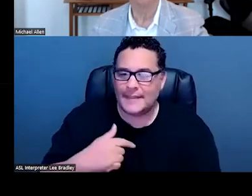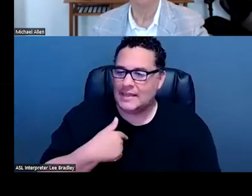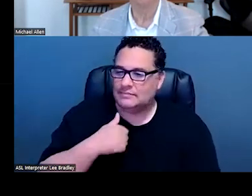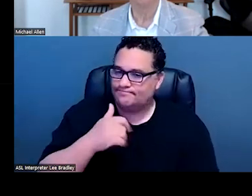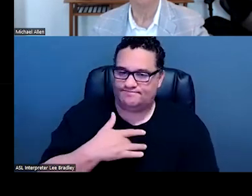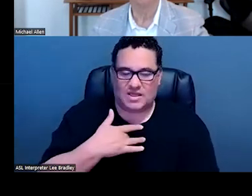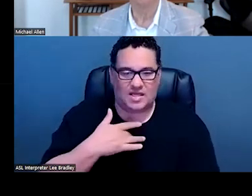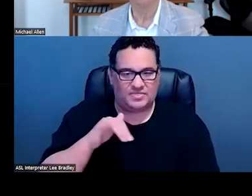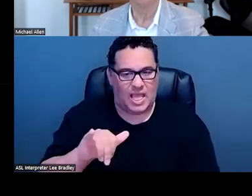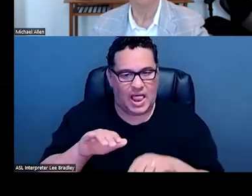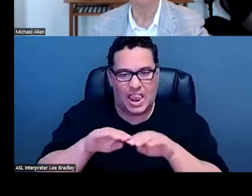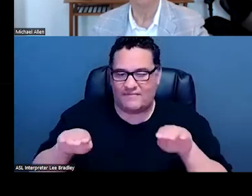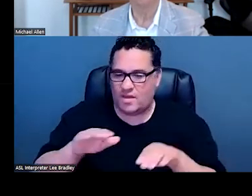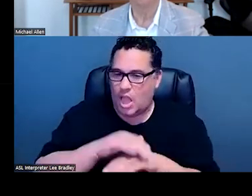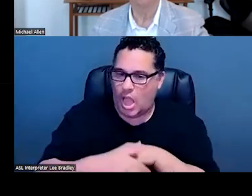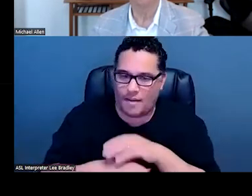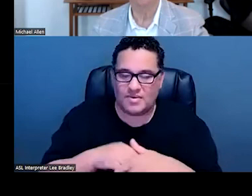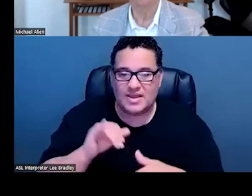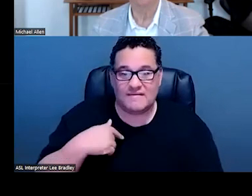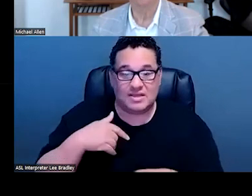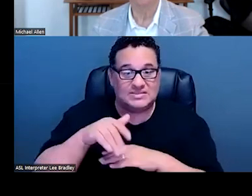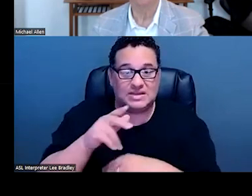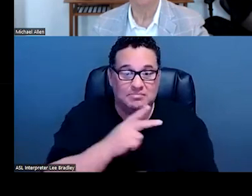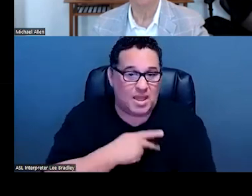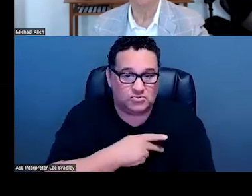WHEN I SEND A PATIENT HOME, WHO CAME IN AND SAID, YOU KNOW I AM THINKING OF KILLING MYSELF.